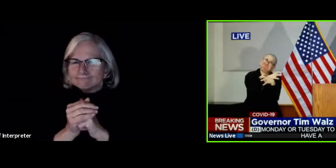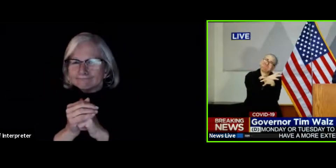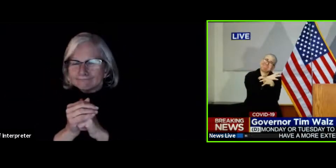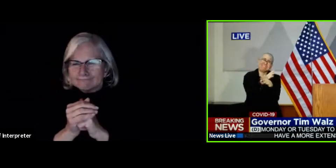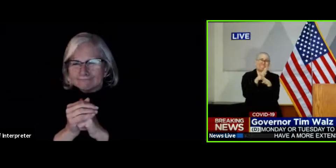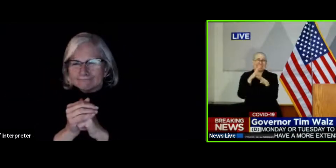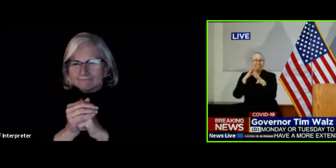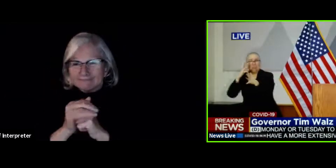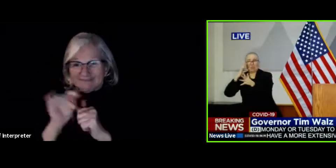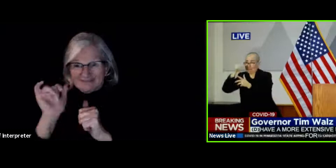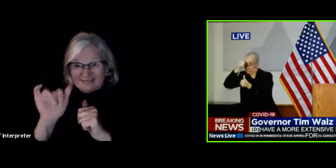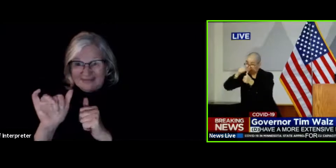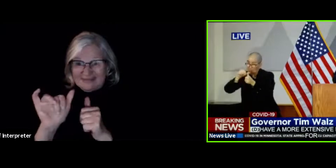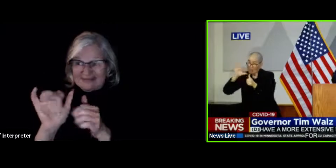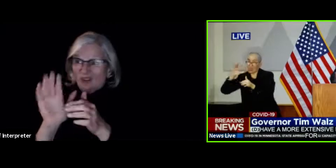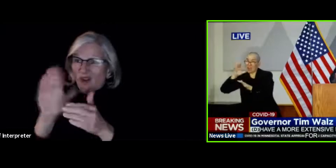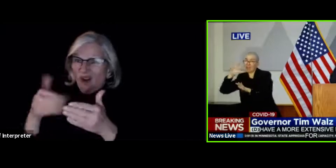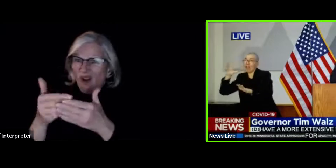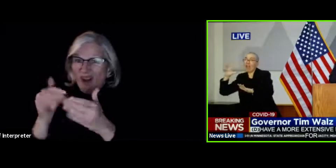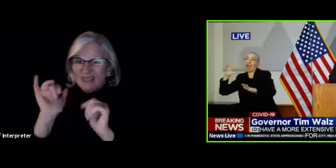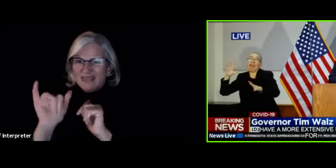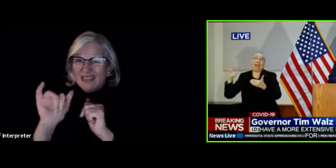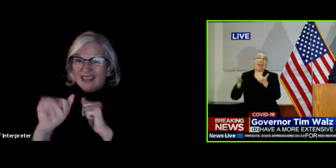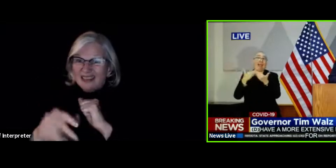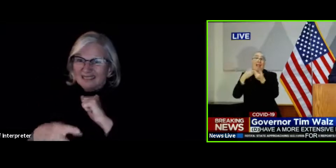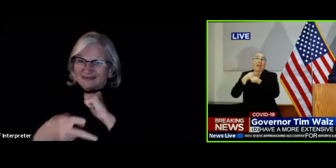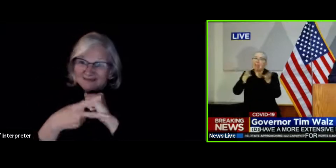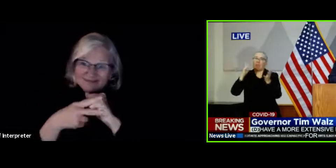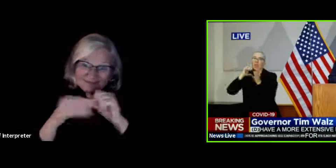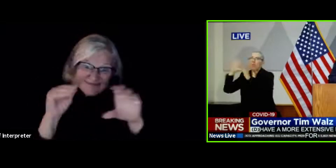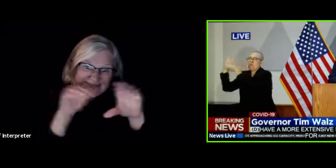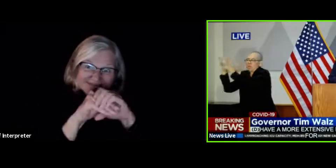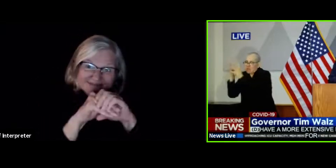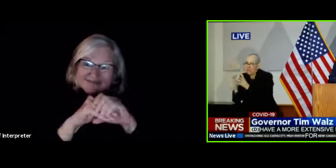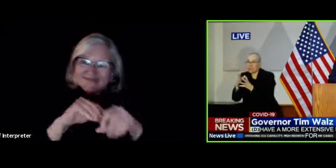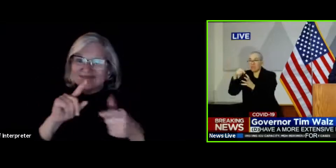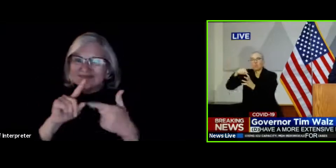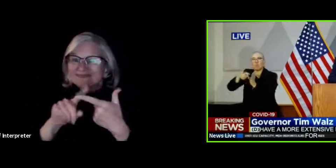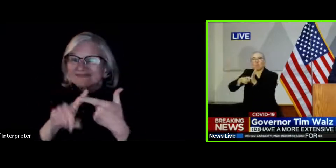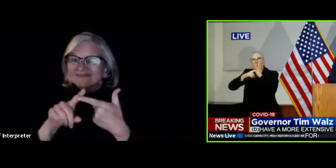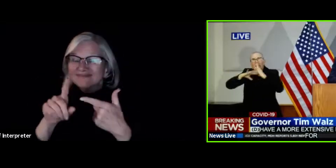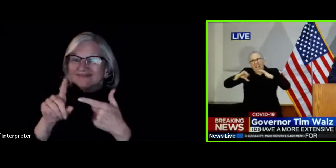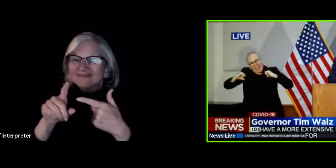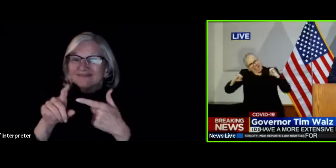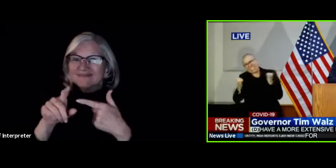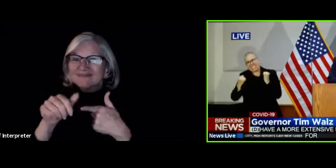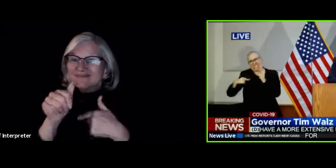STORAGE AND THE PRIVATE SECTOR THAT'S GOING TO GET A LOT OF THESE WHERE FOLKS WILL GO INTO CVS AND